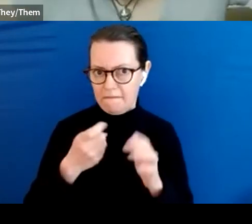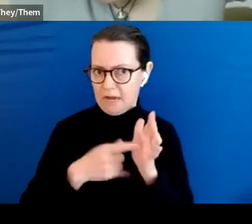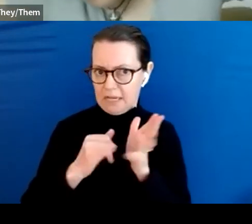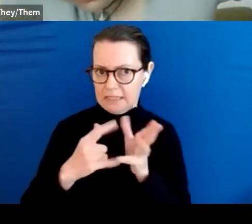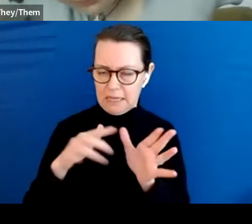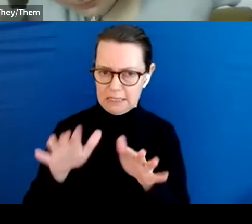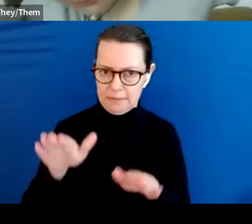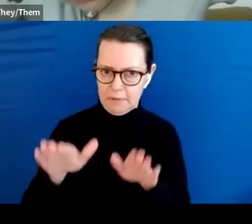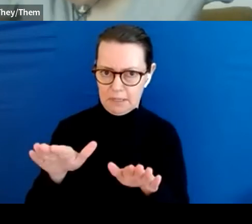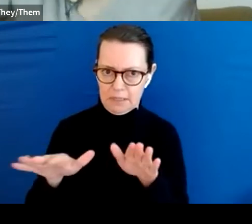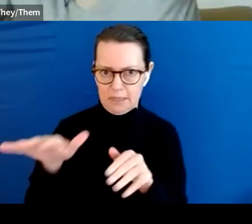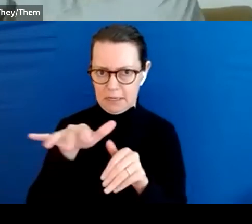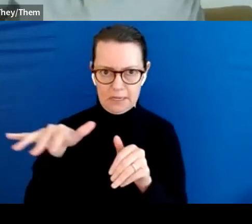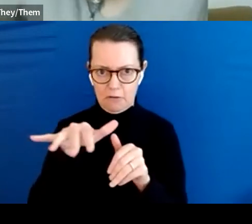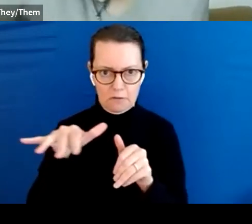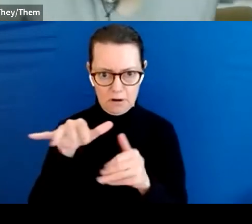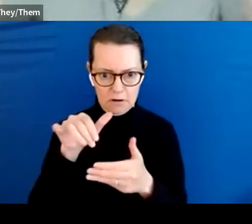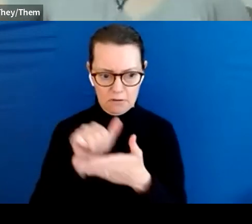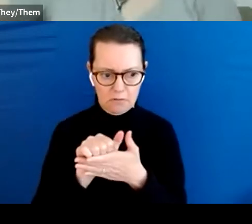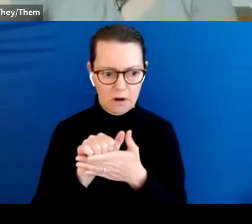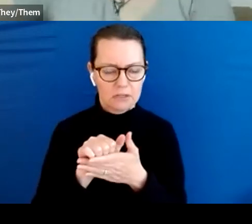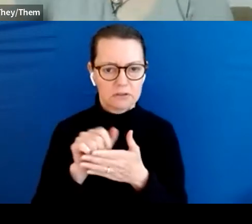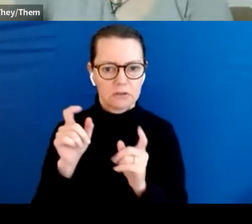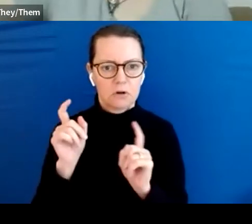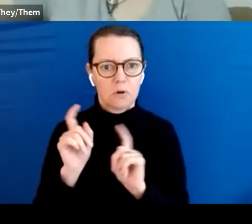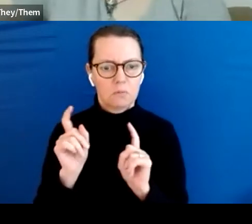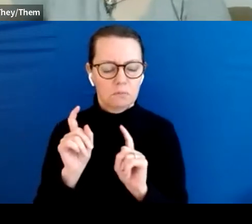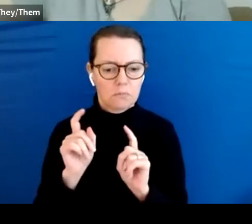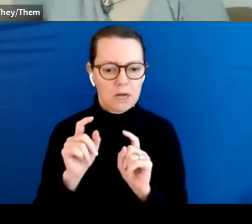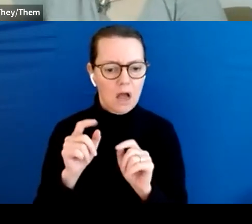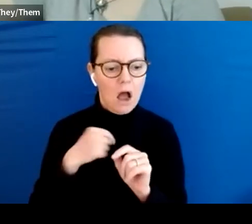sort of learning support department area, or whatever.